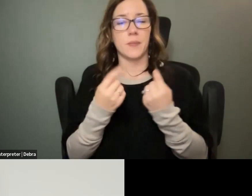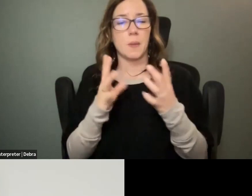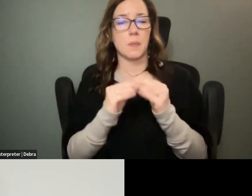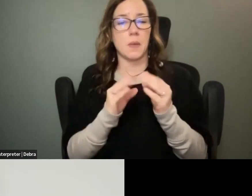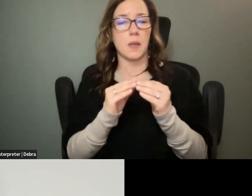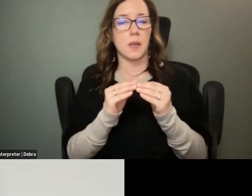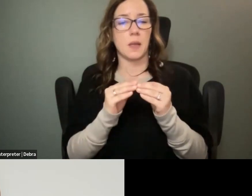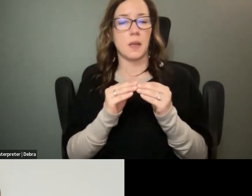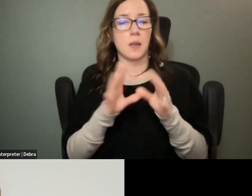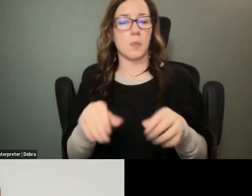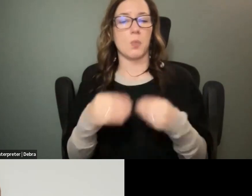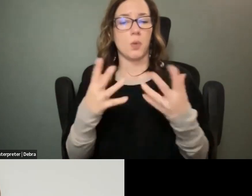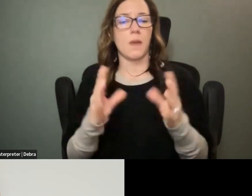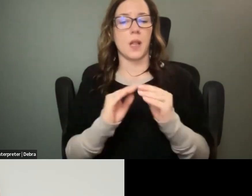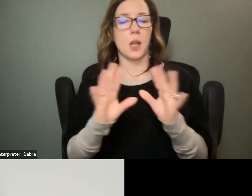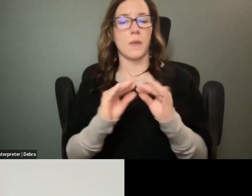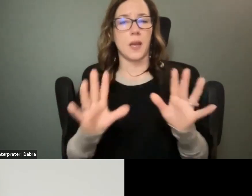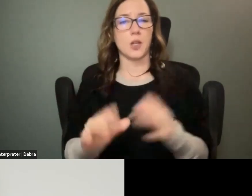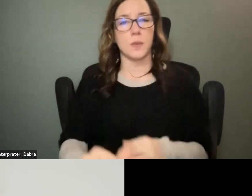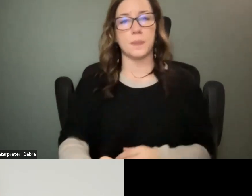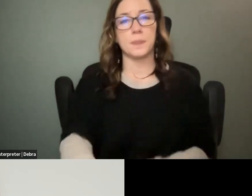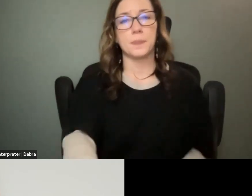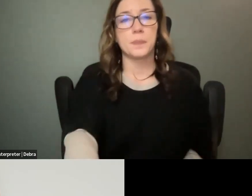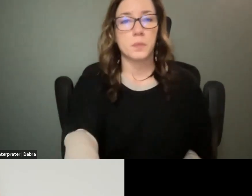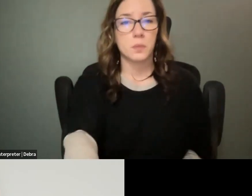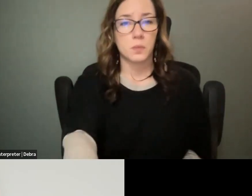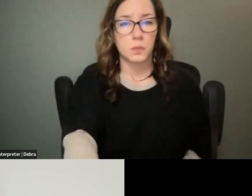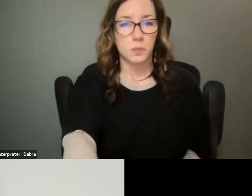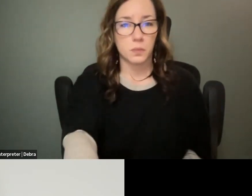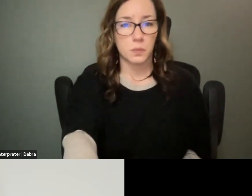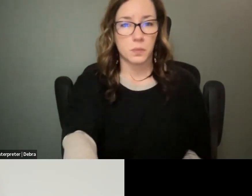provide a clarification